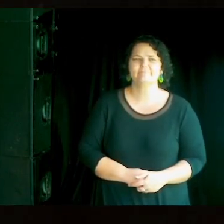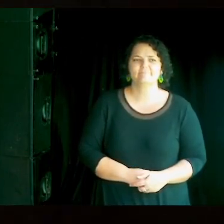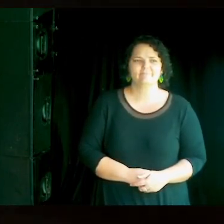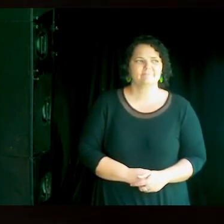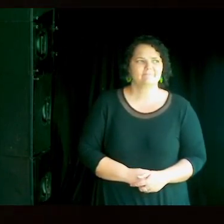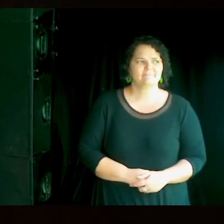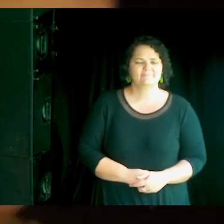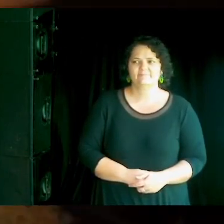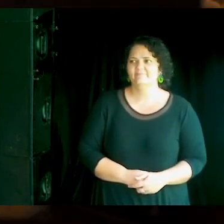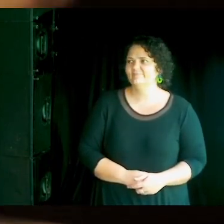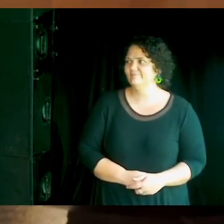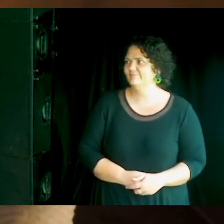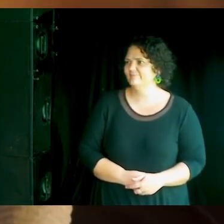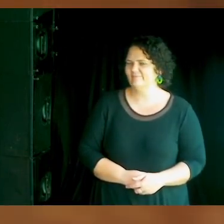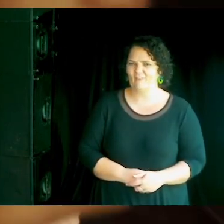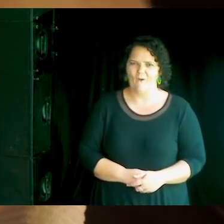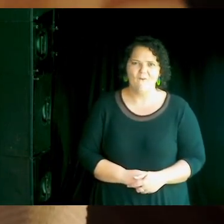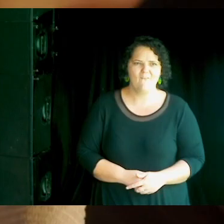this is like literally a cooking competition between us hey